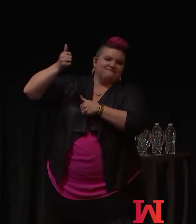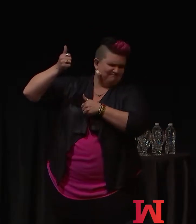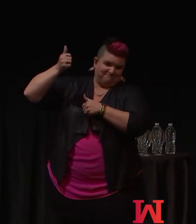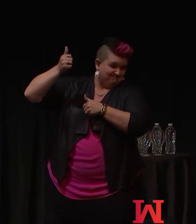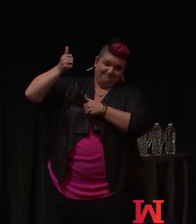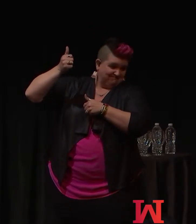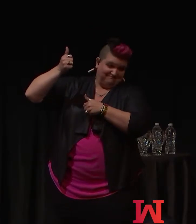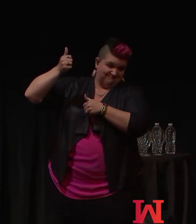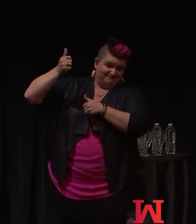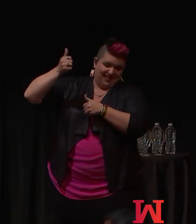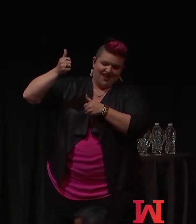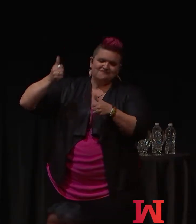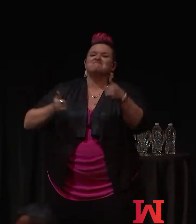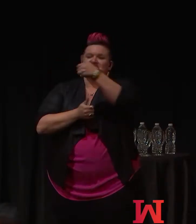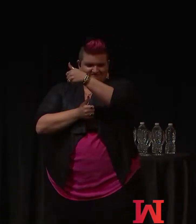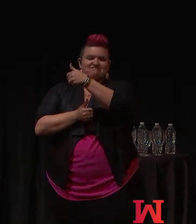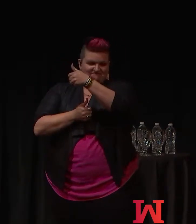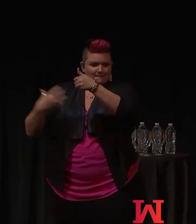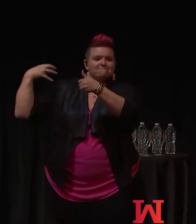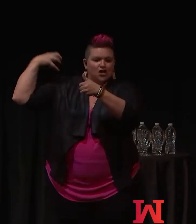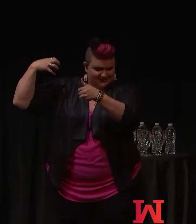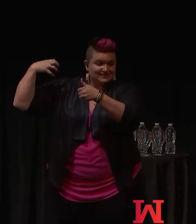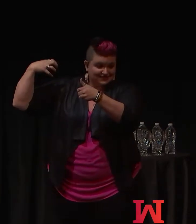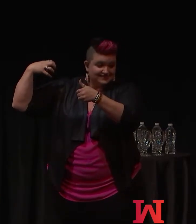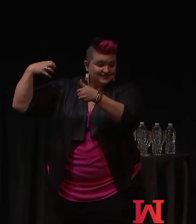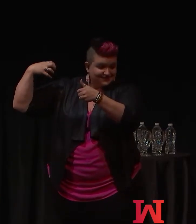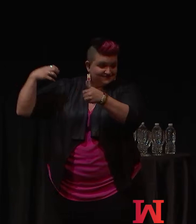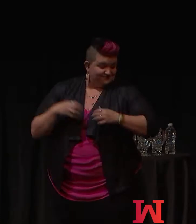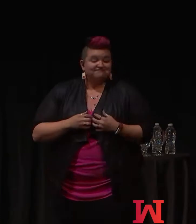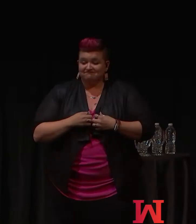They see themselves as bosses,